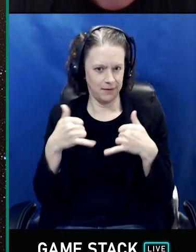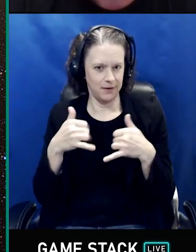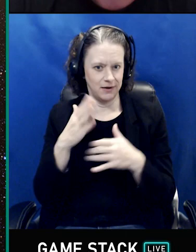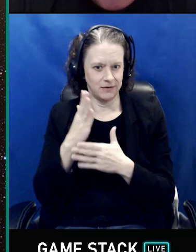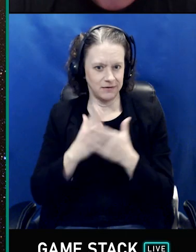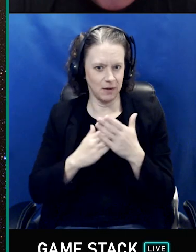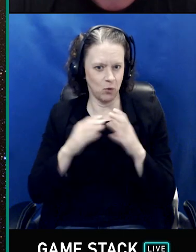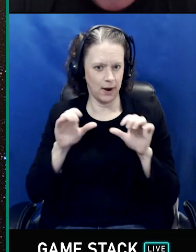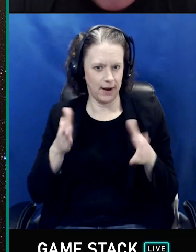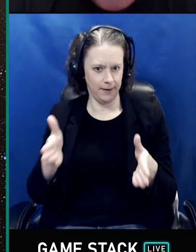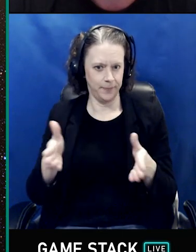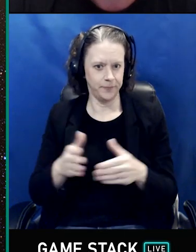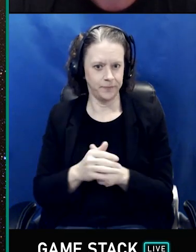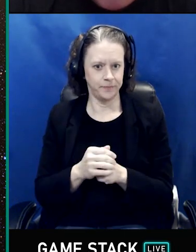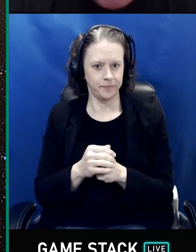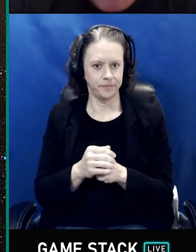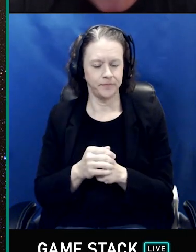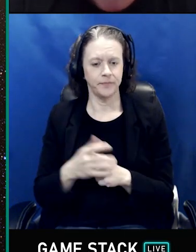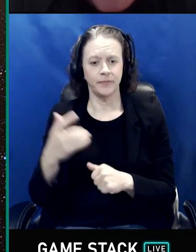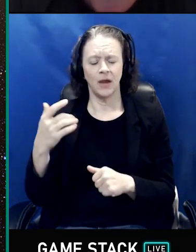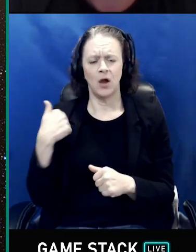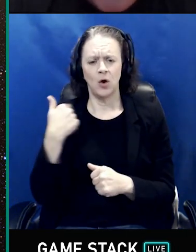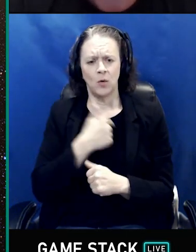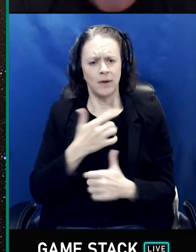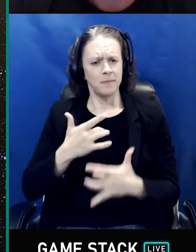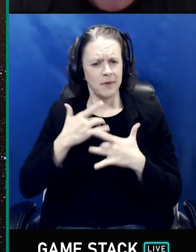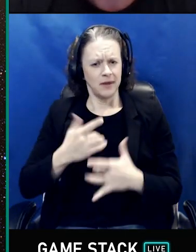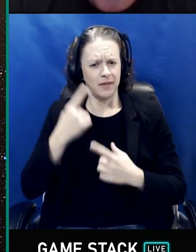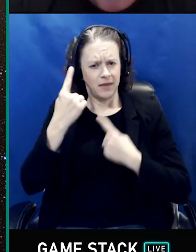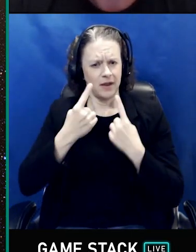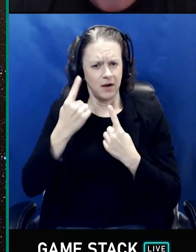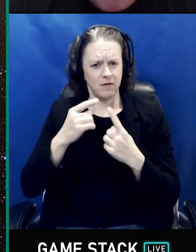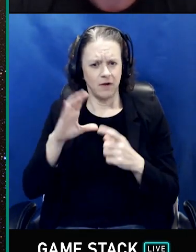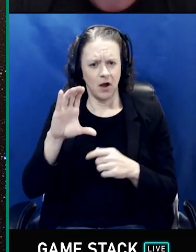What we traditionally think of as console gamers only makes